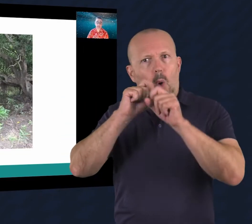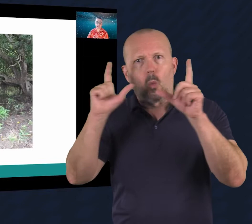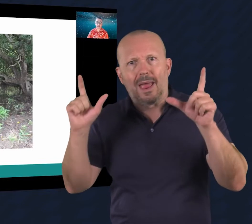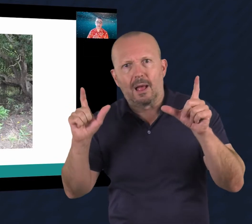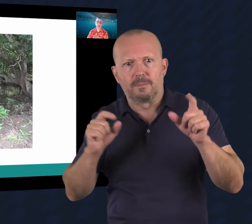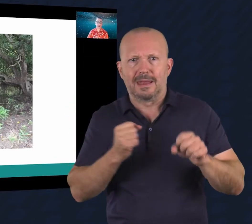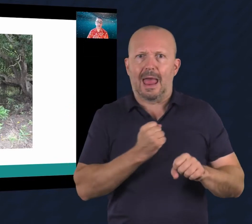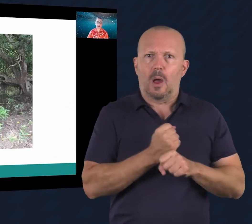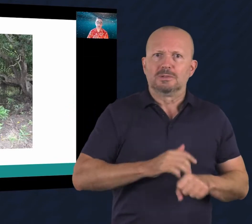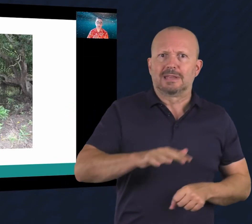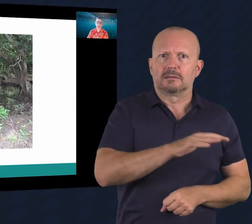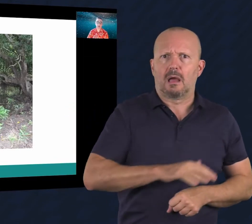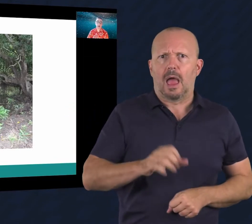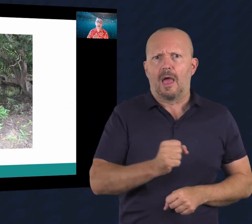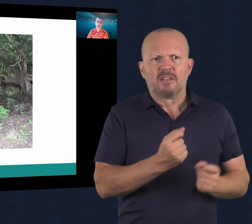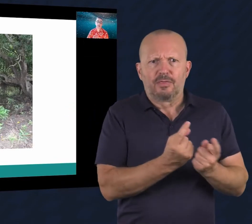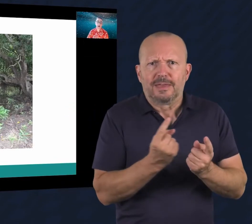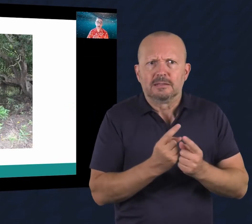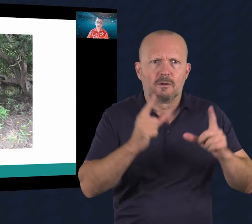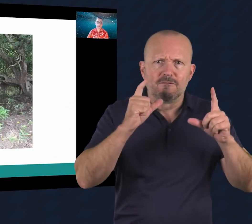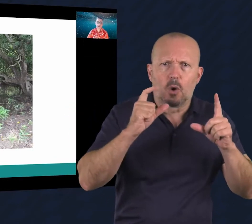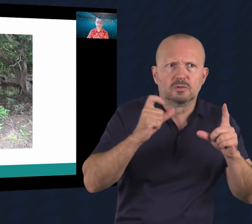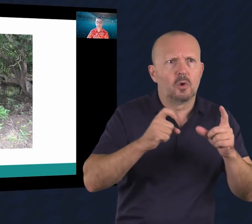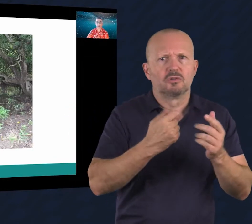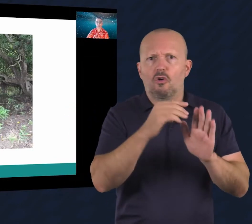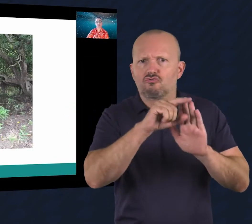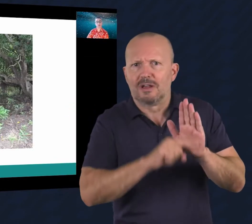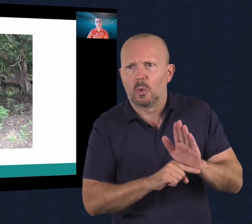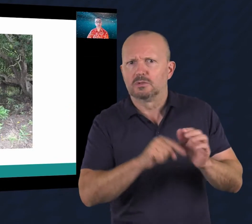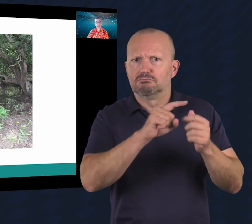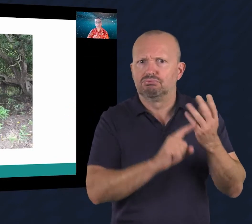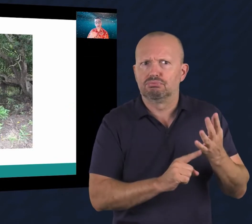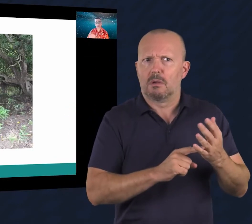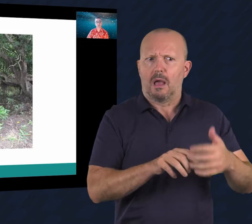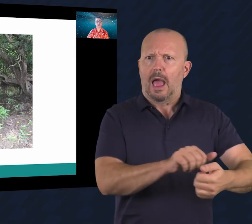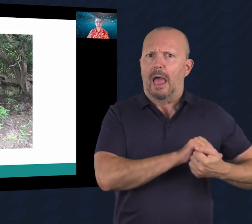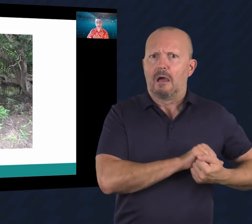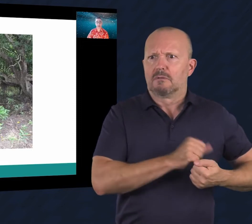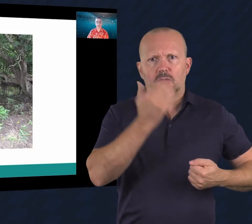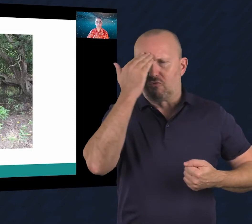texts, photographs and records. And so, our elevator pitch for this project has always been to make visible and accessible